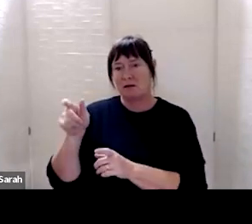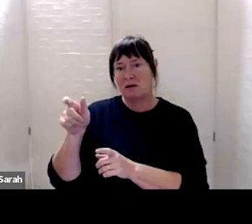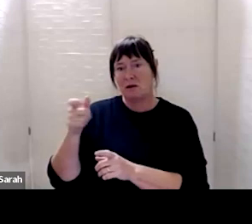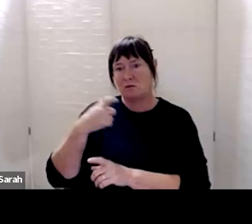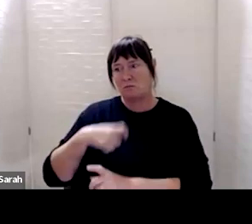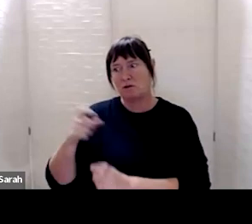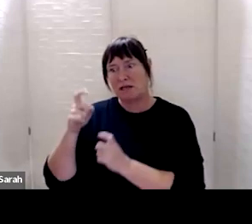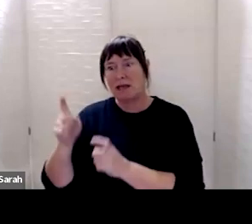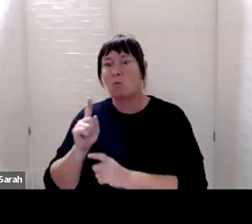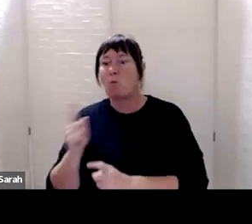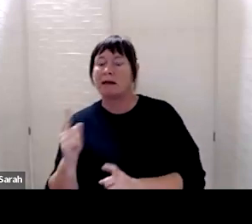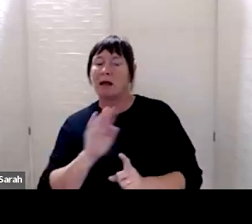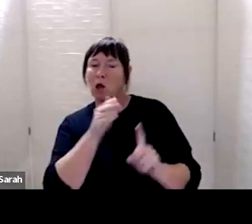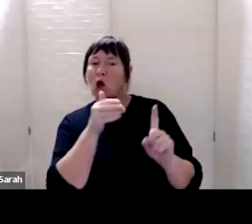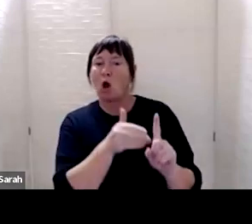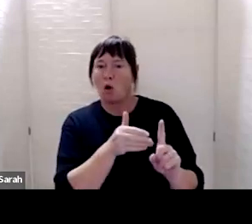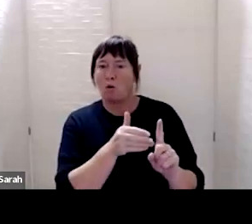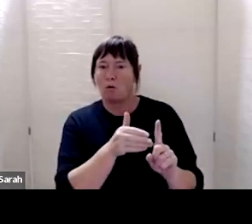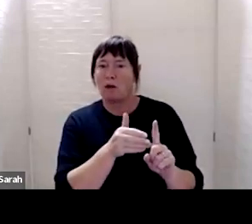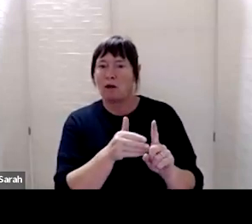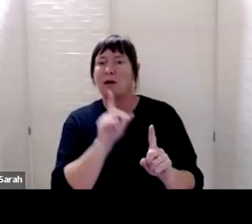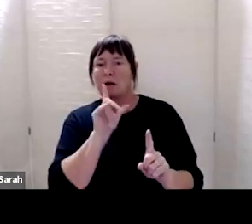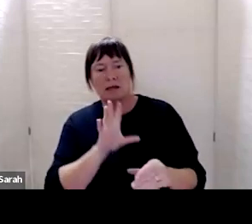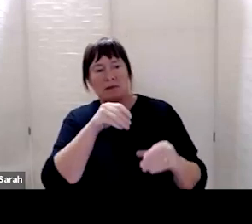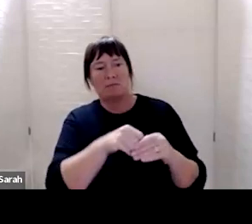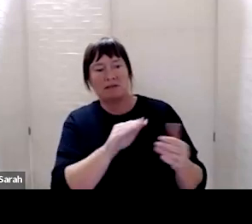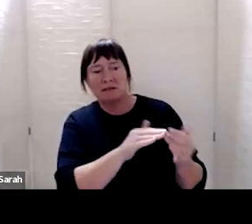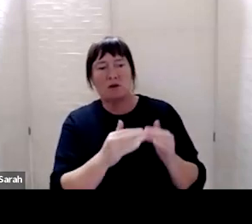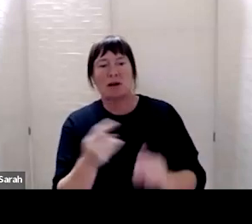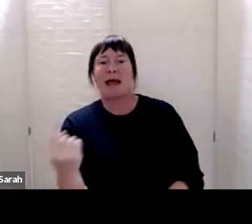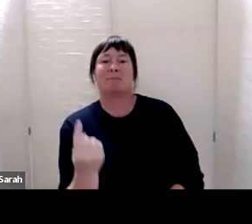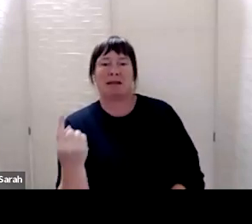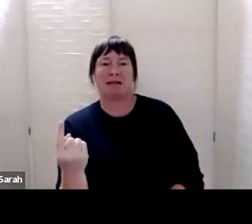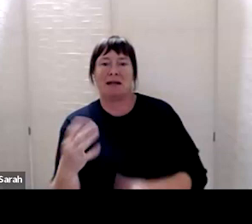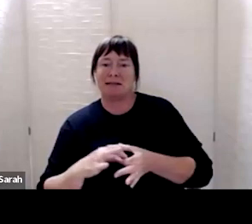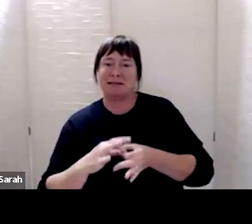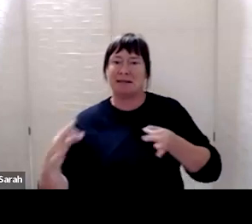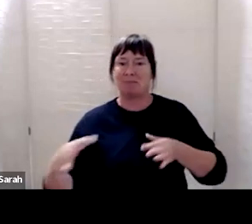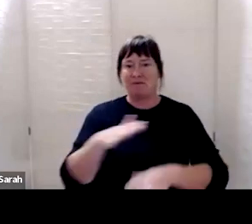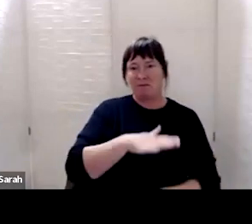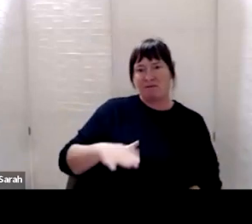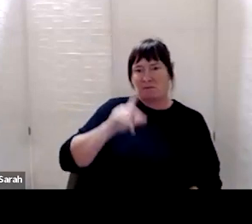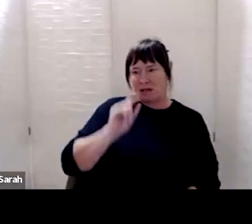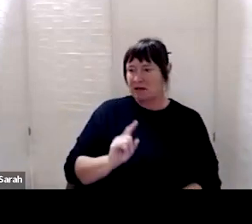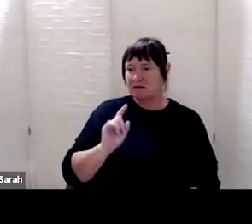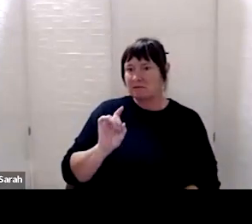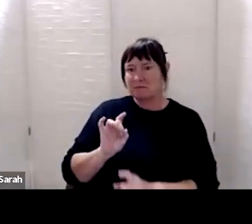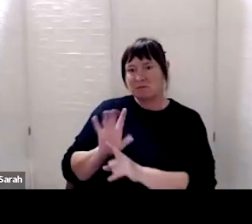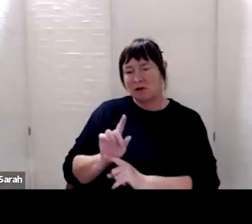is being able to participate as part of the community independently from the whānau. You know, it’s very, he’s 13, he’s a teenager.